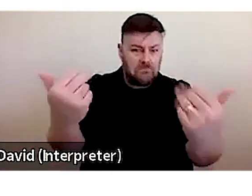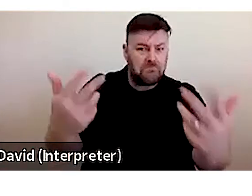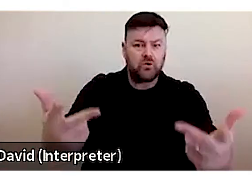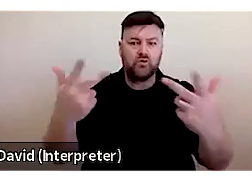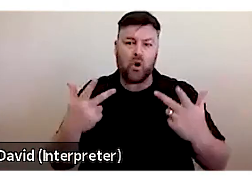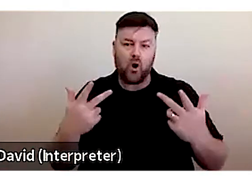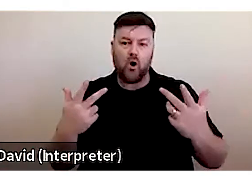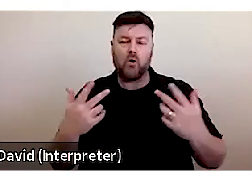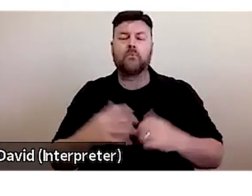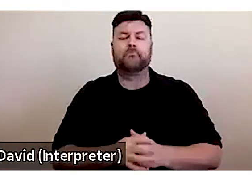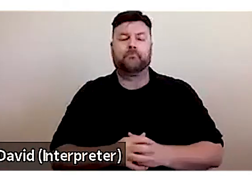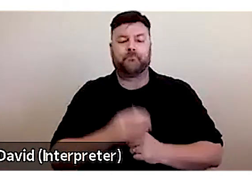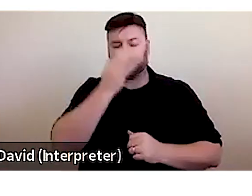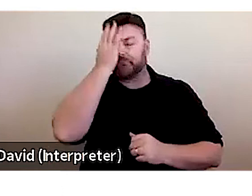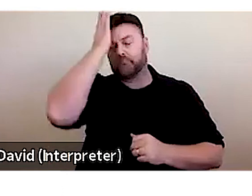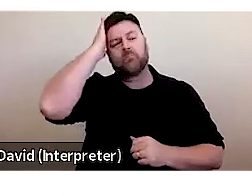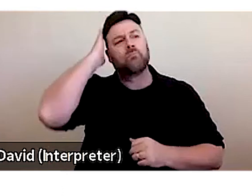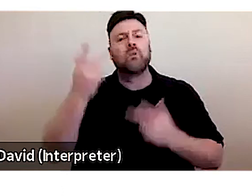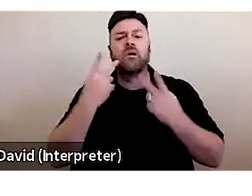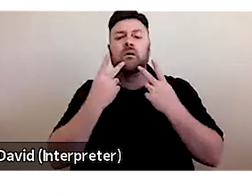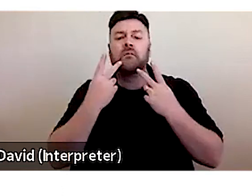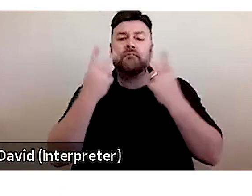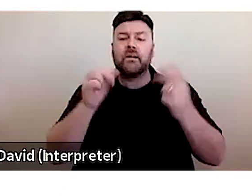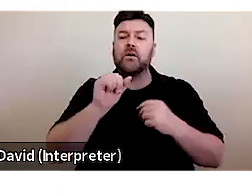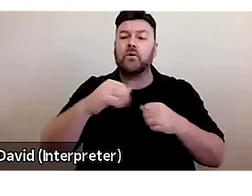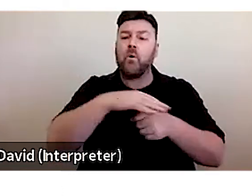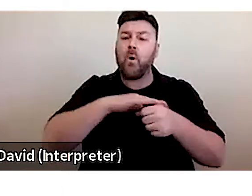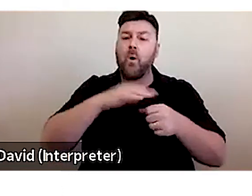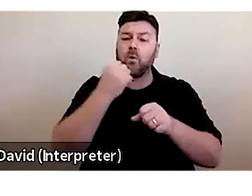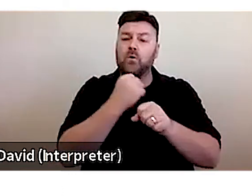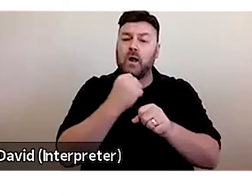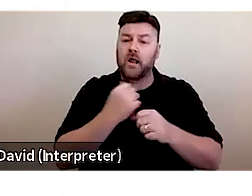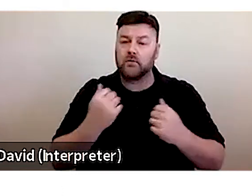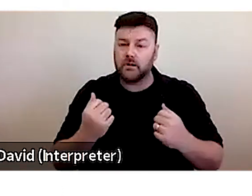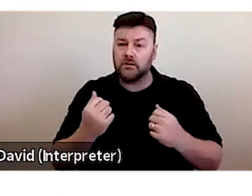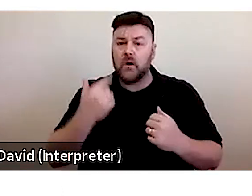Get to know who these people are and find out, our local gallery